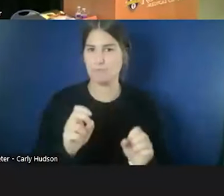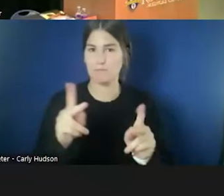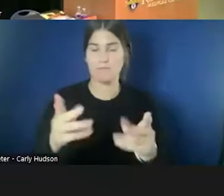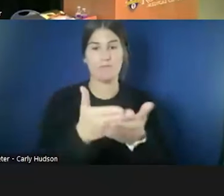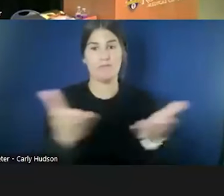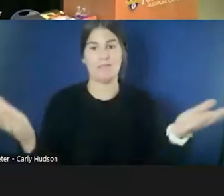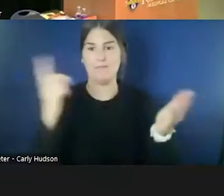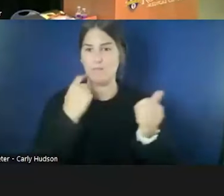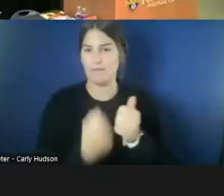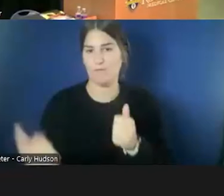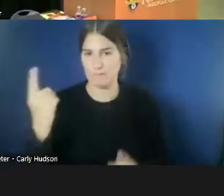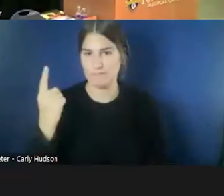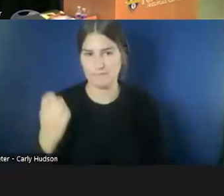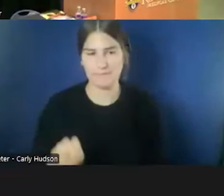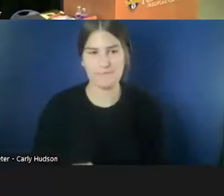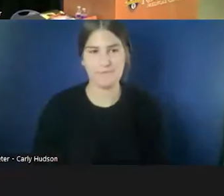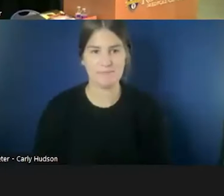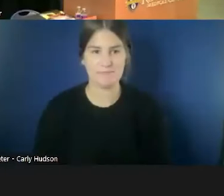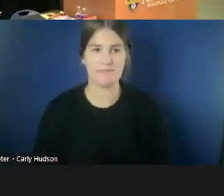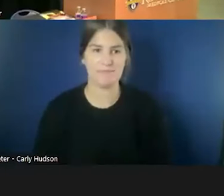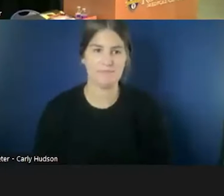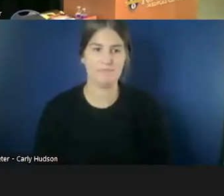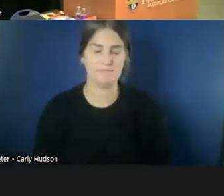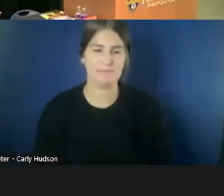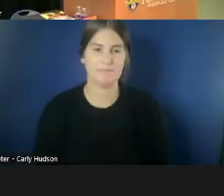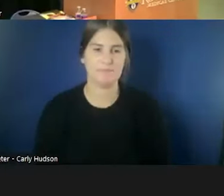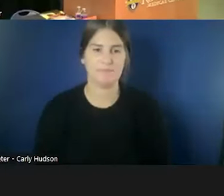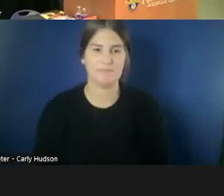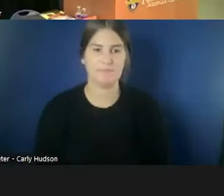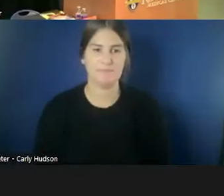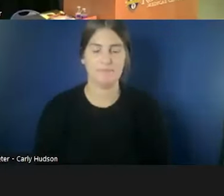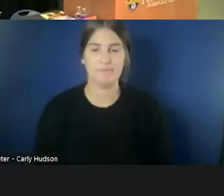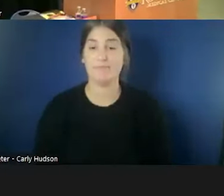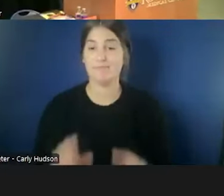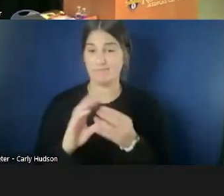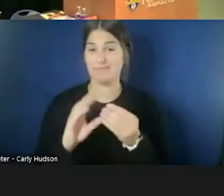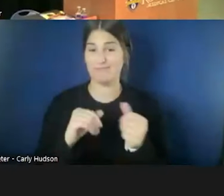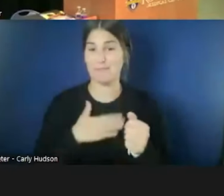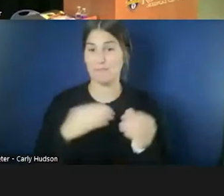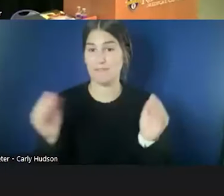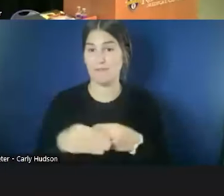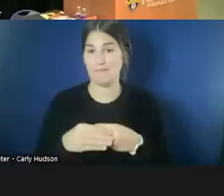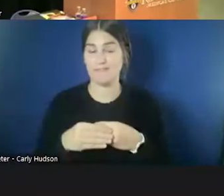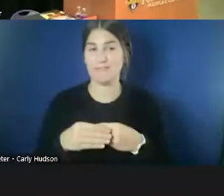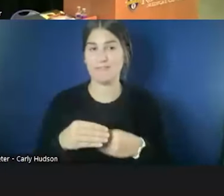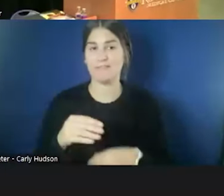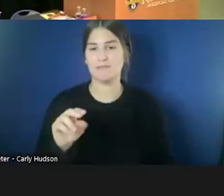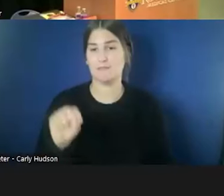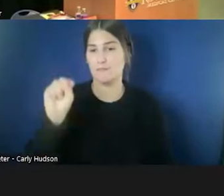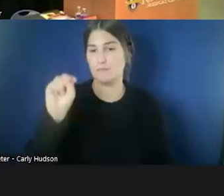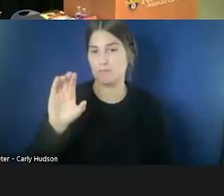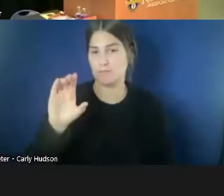everyone I mentioned earlier that my office is located over on North Clinton Avenue right